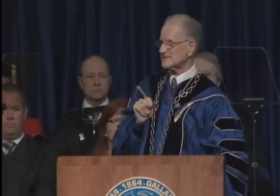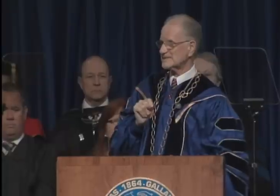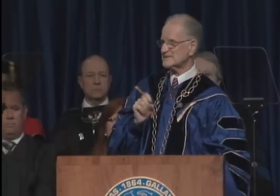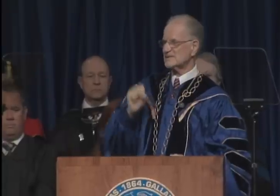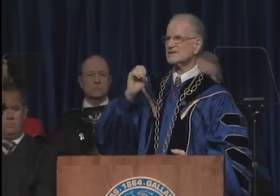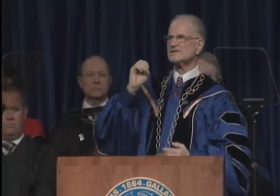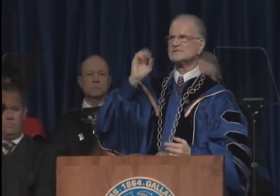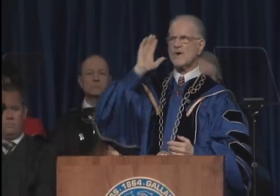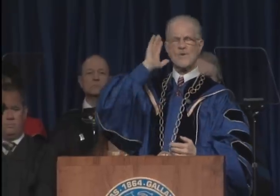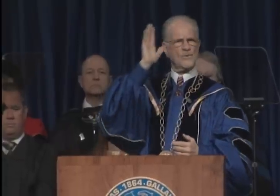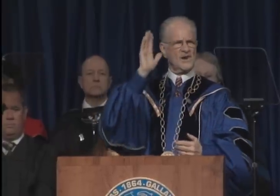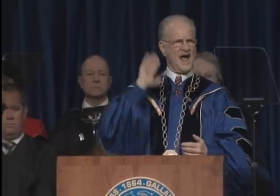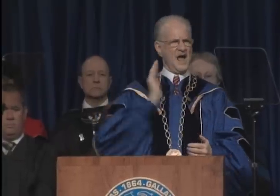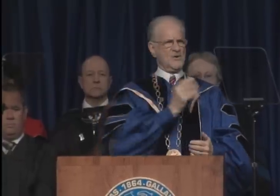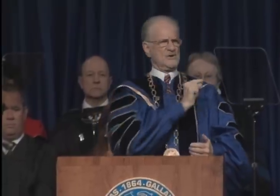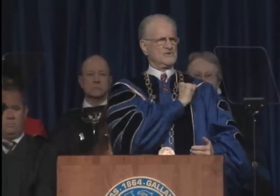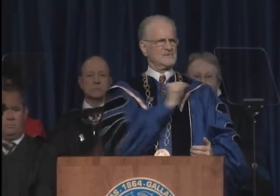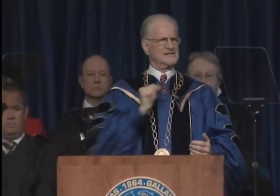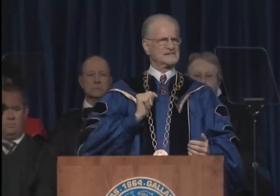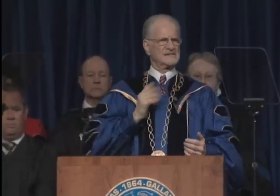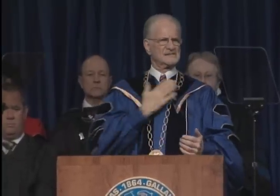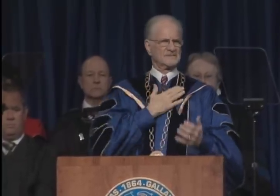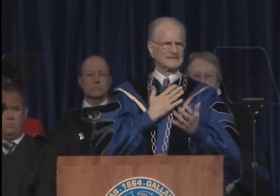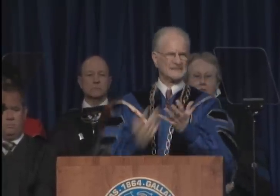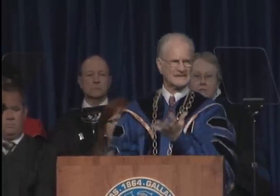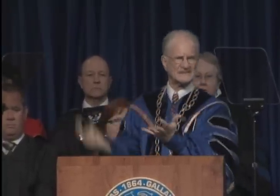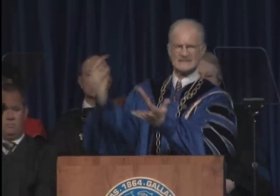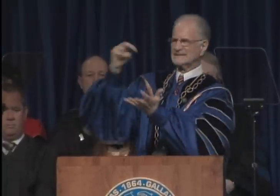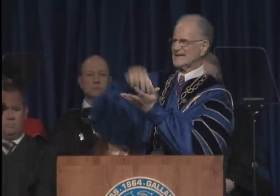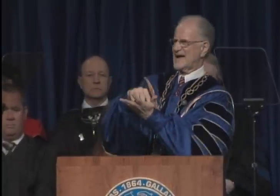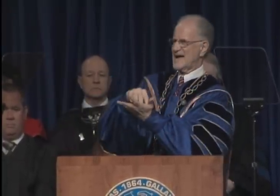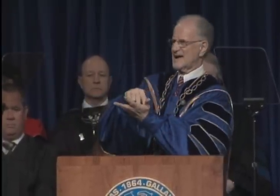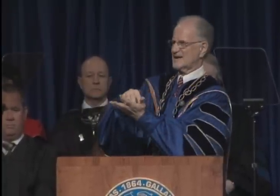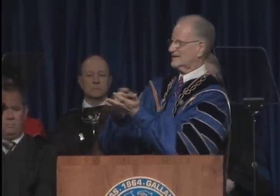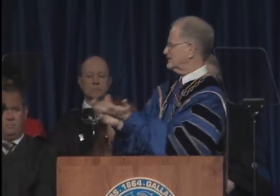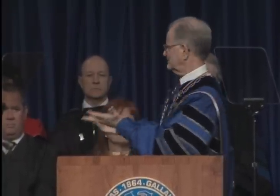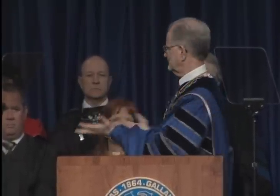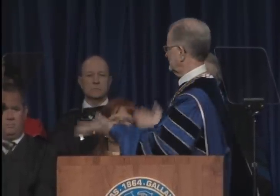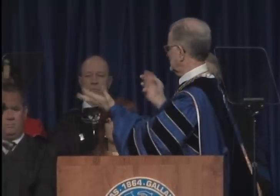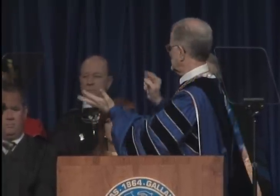Chair of the Board of Trustees. Will our trustees please rise?